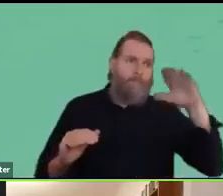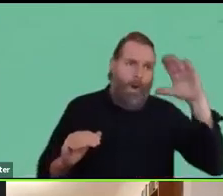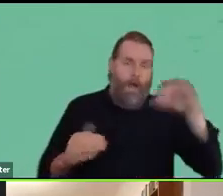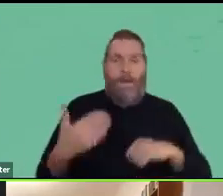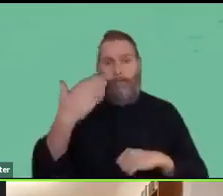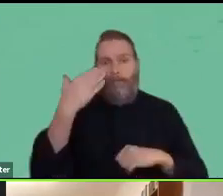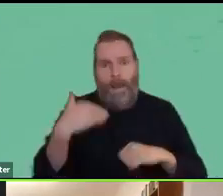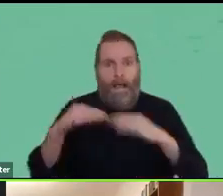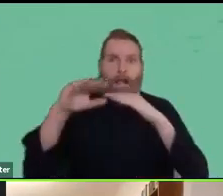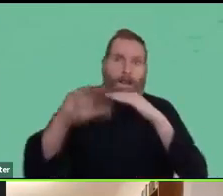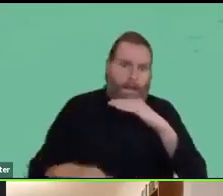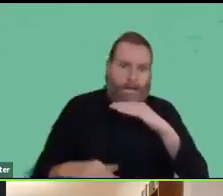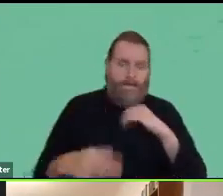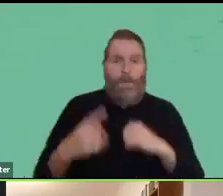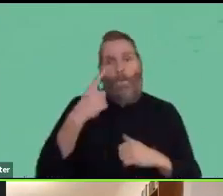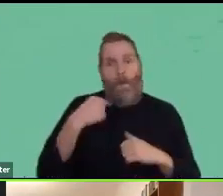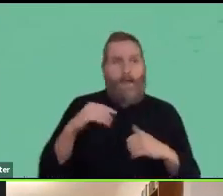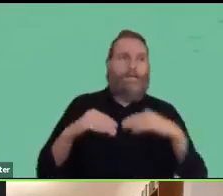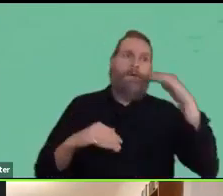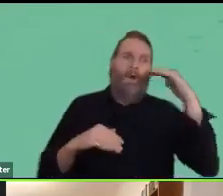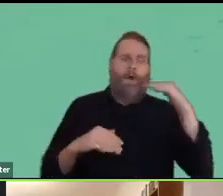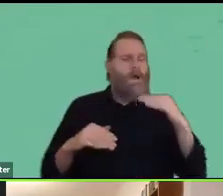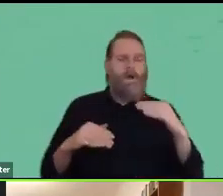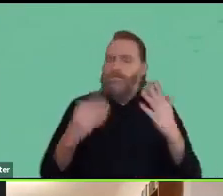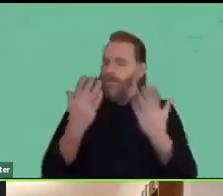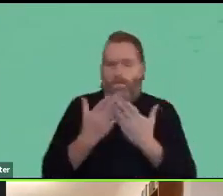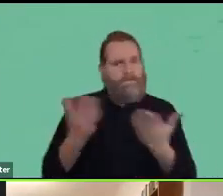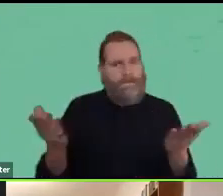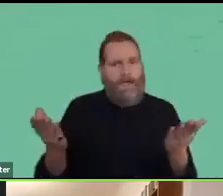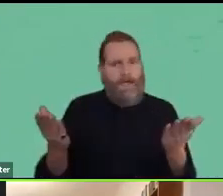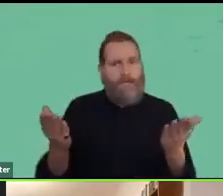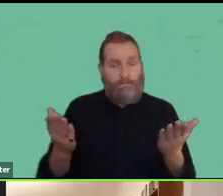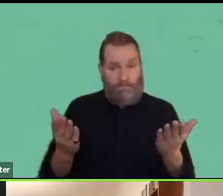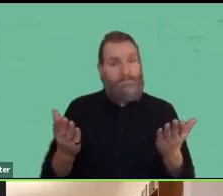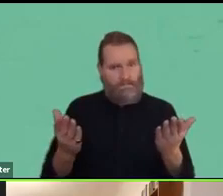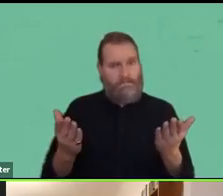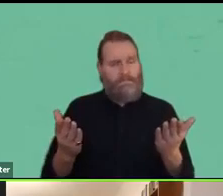of talks to be put right everywhere and so I would say you know whether people are watching